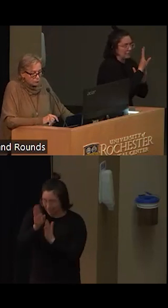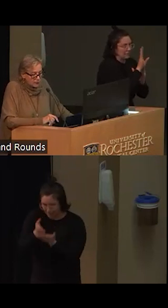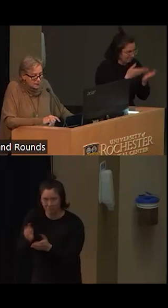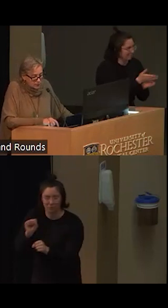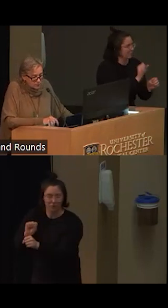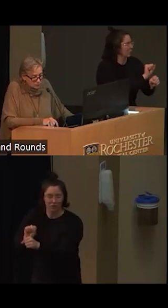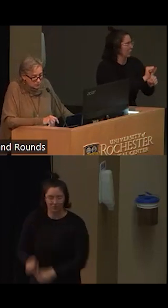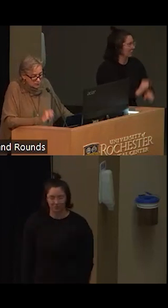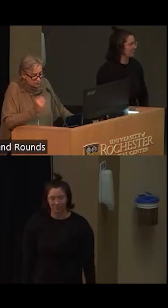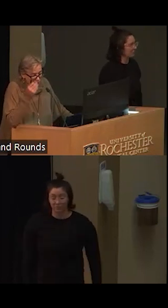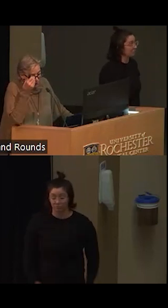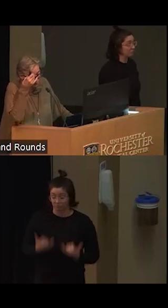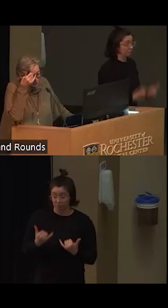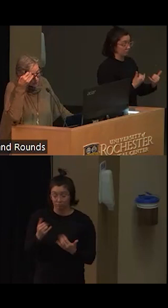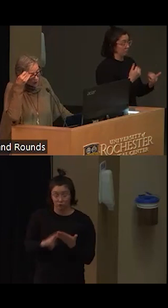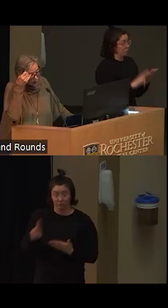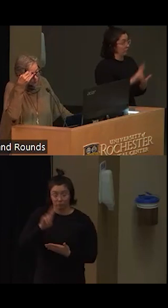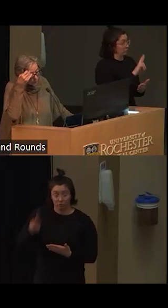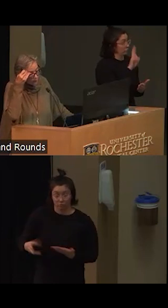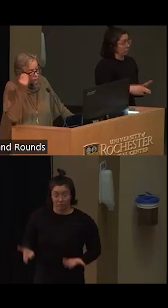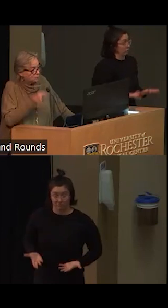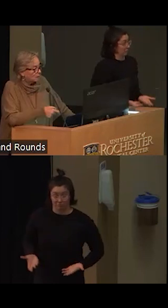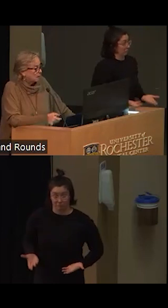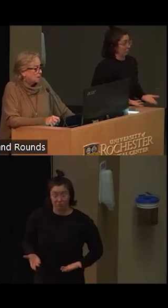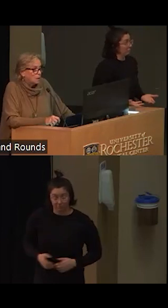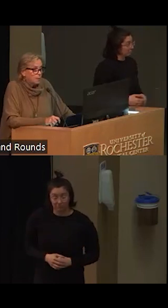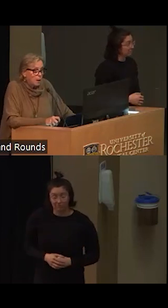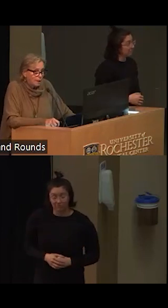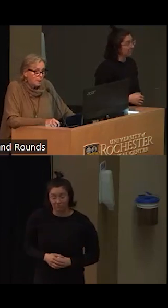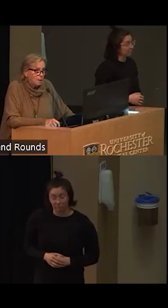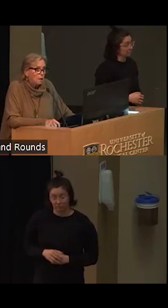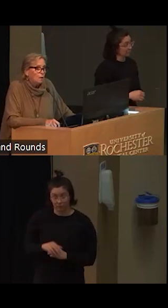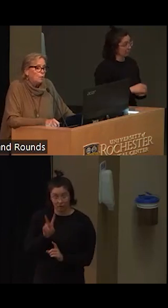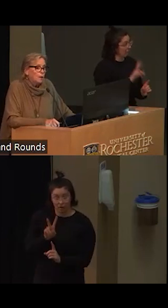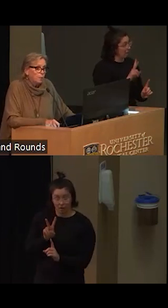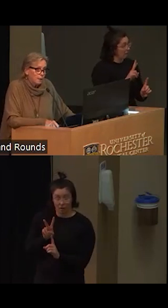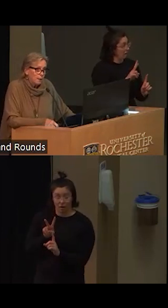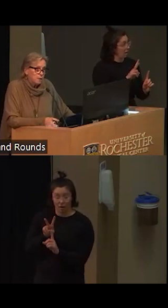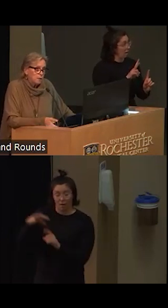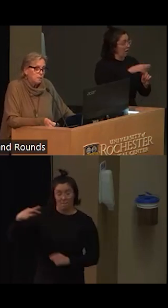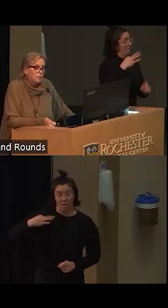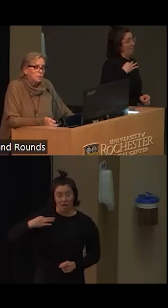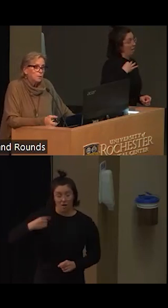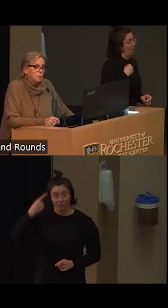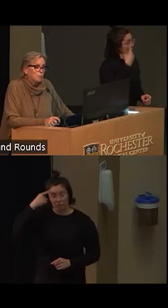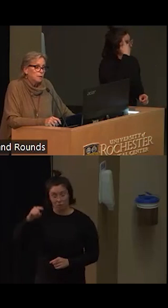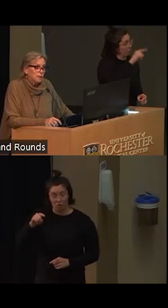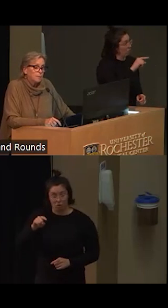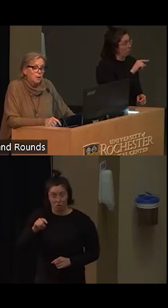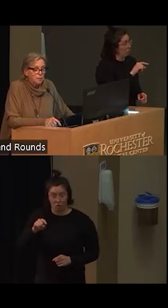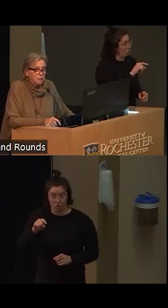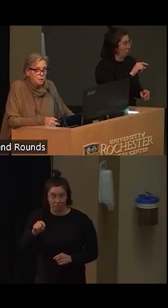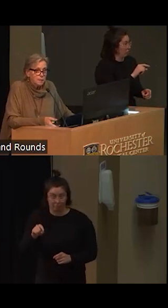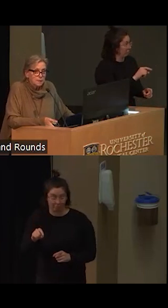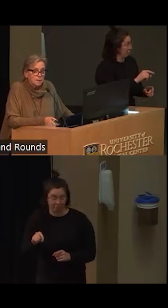right now the University of Rochester is applying for accreditation through the American nurses